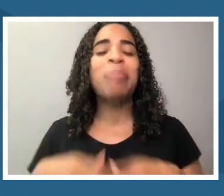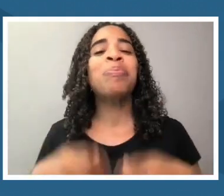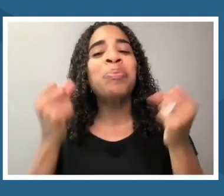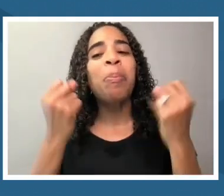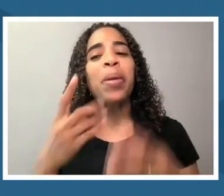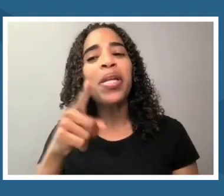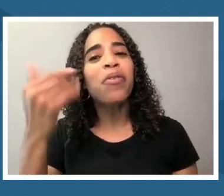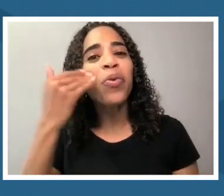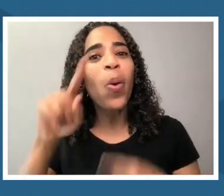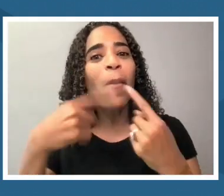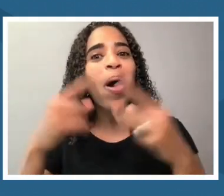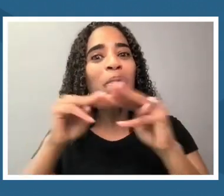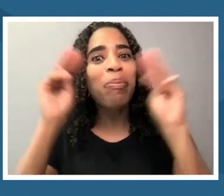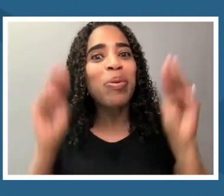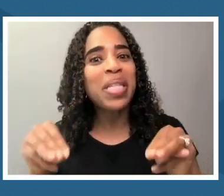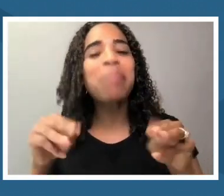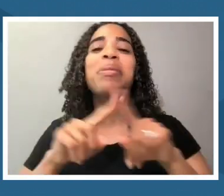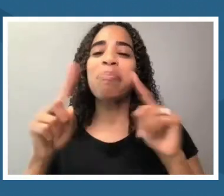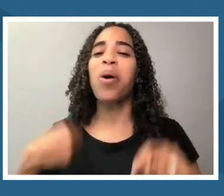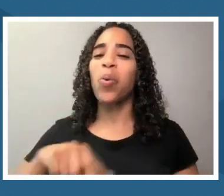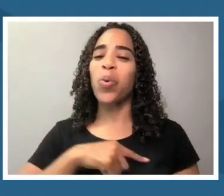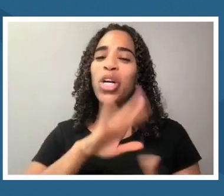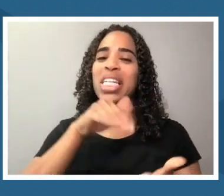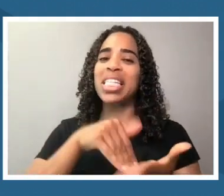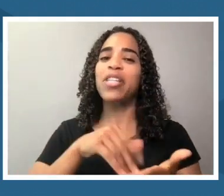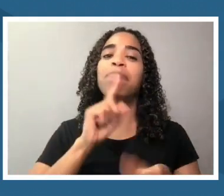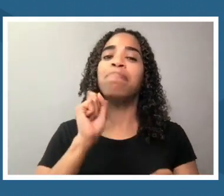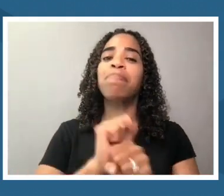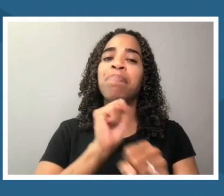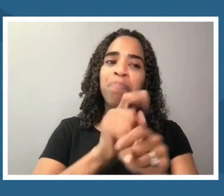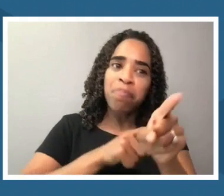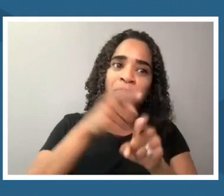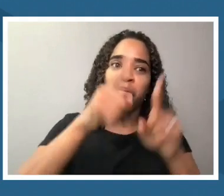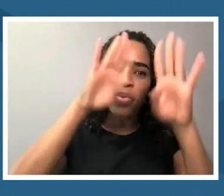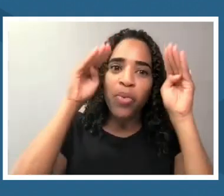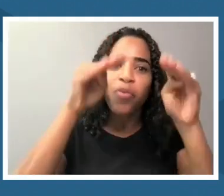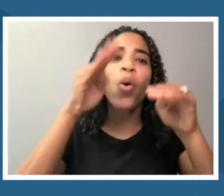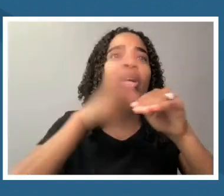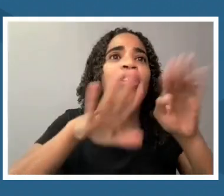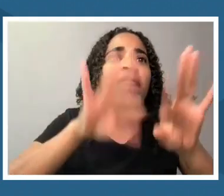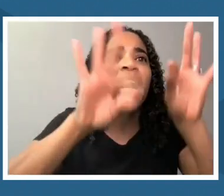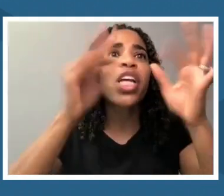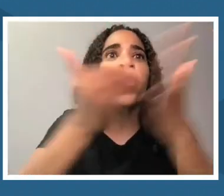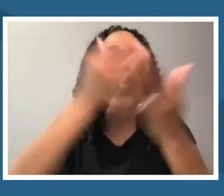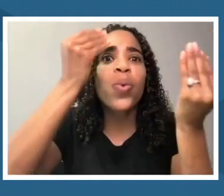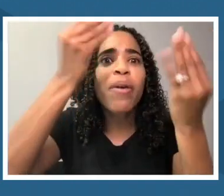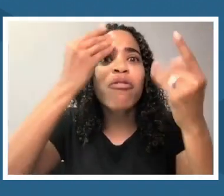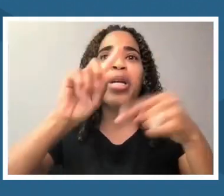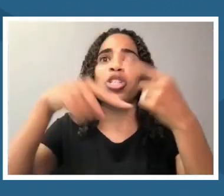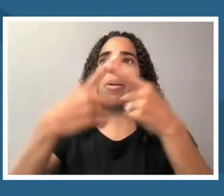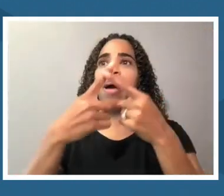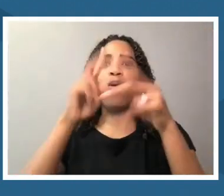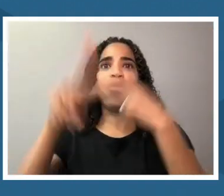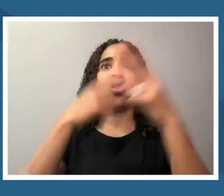we're one of the centers solely focused on discovering new information about our